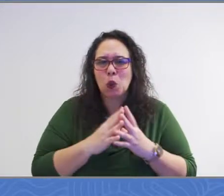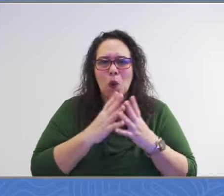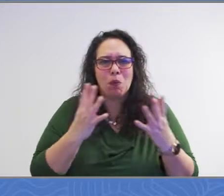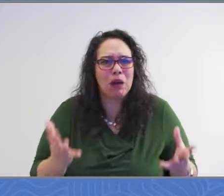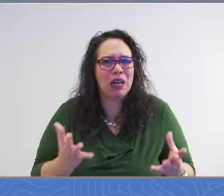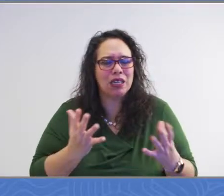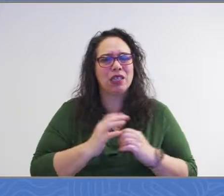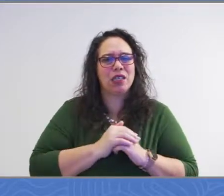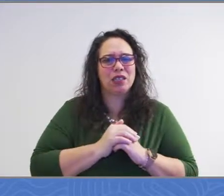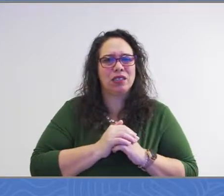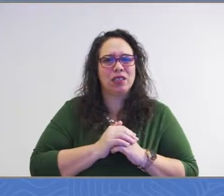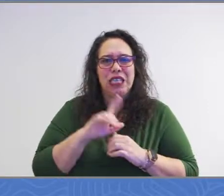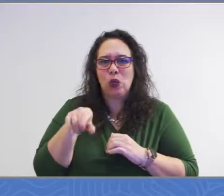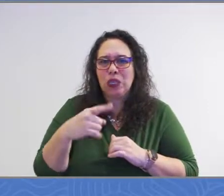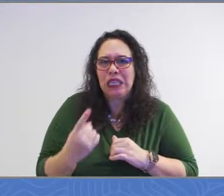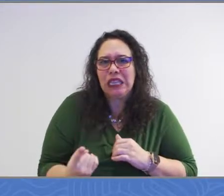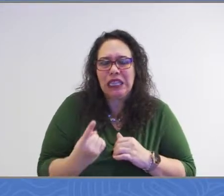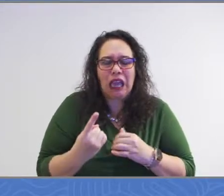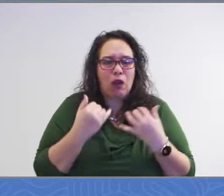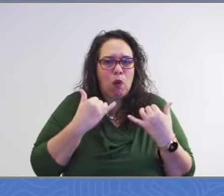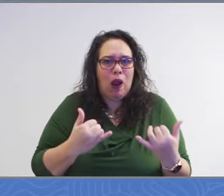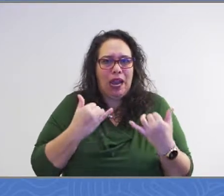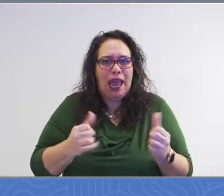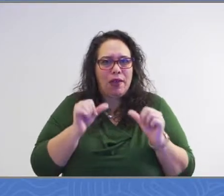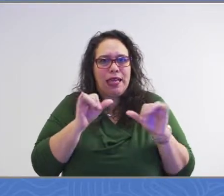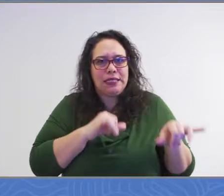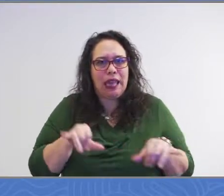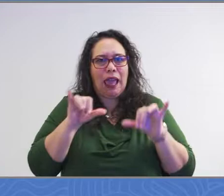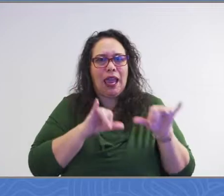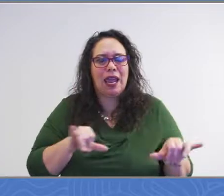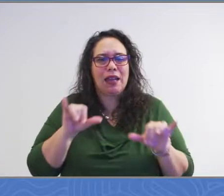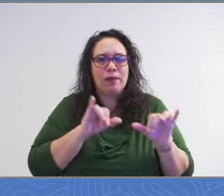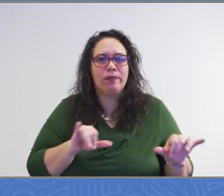is the teacher who is virtually seeing them every day since August, thank you.